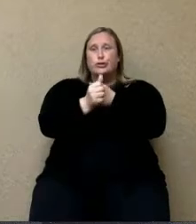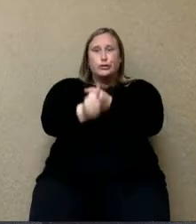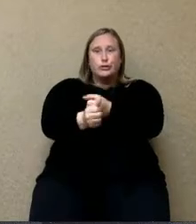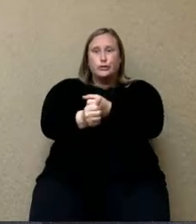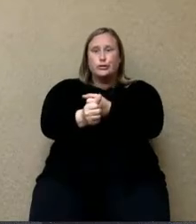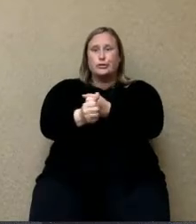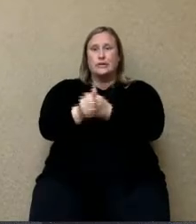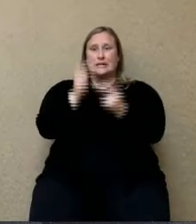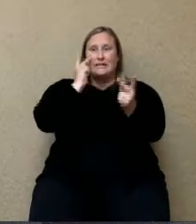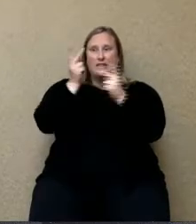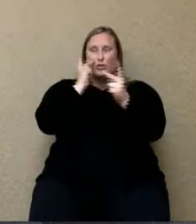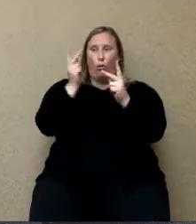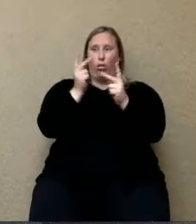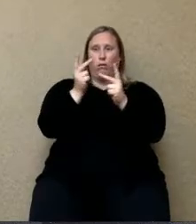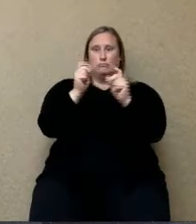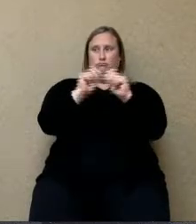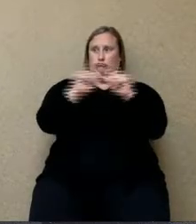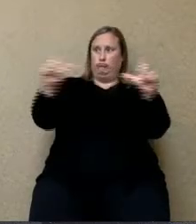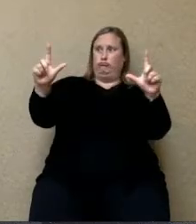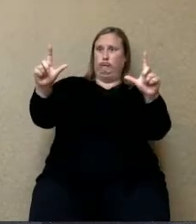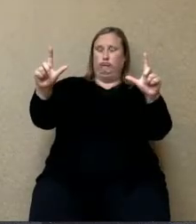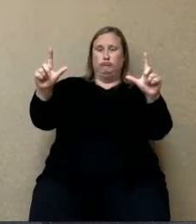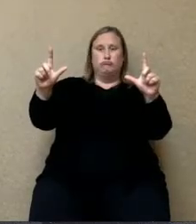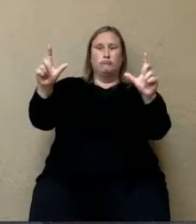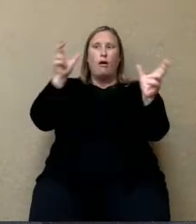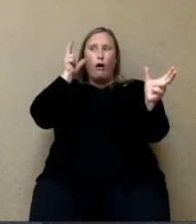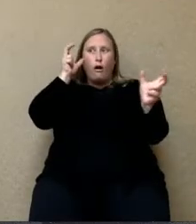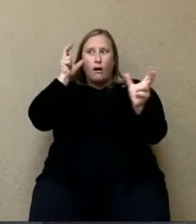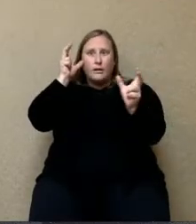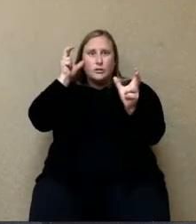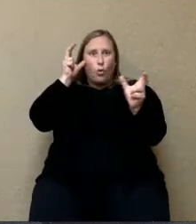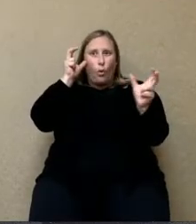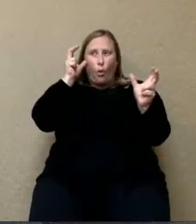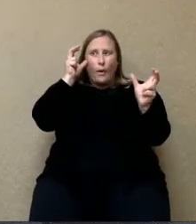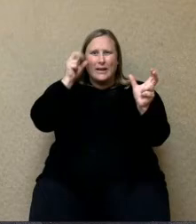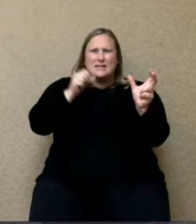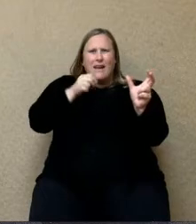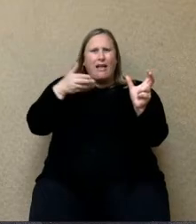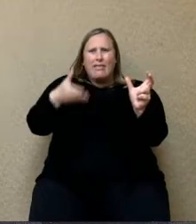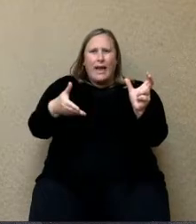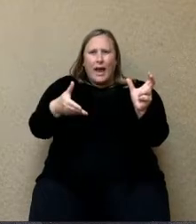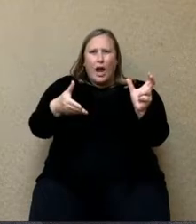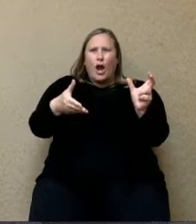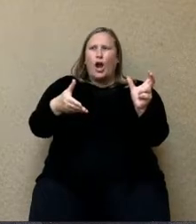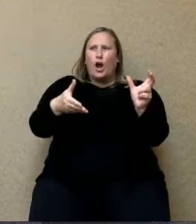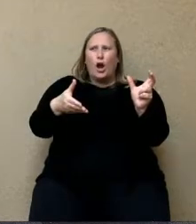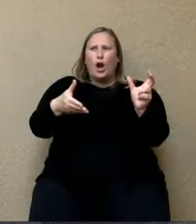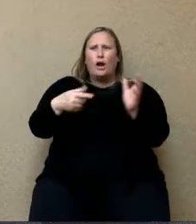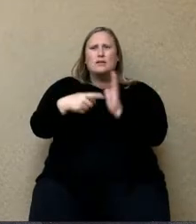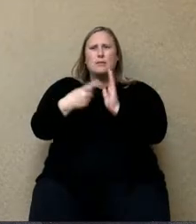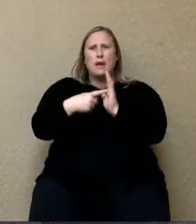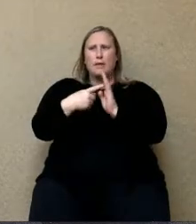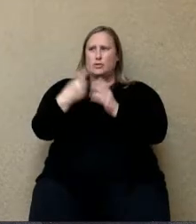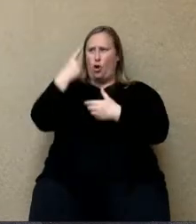It's visual. Auditory information is fleeting. It's not there long enough. Sometimes for someone with autism, they need to